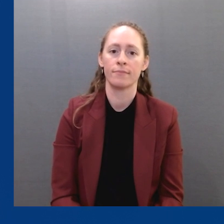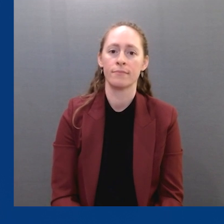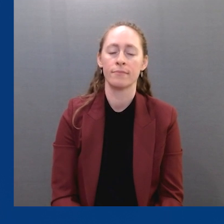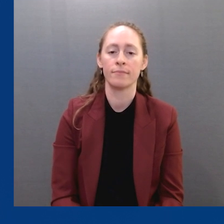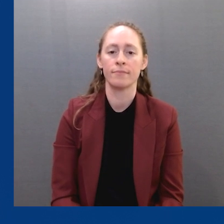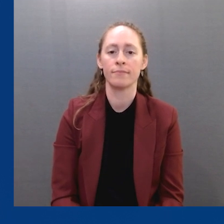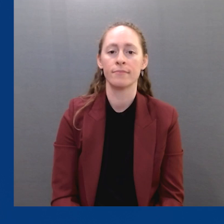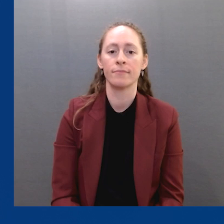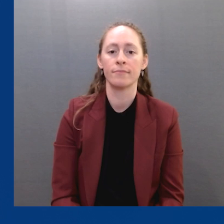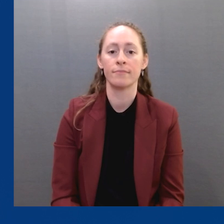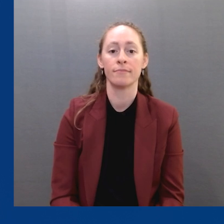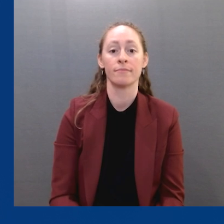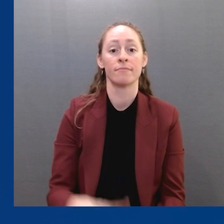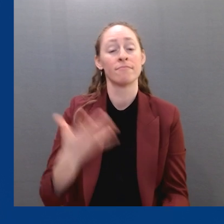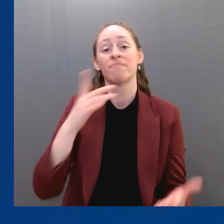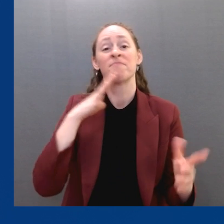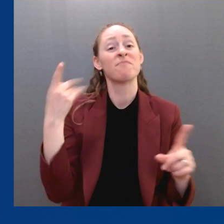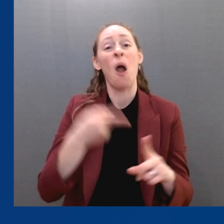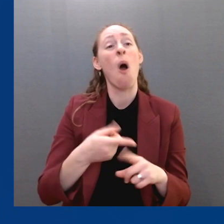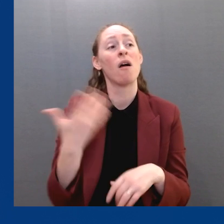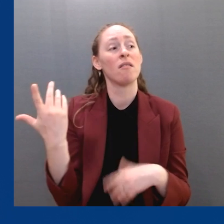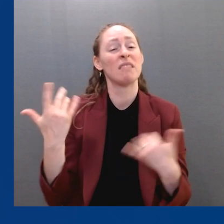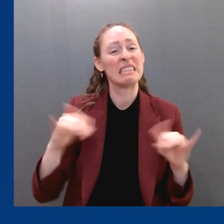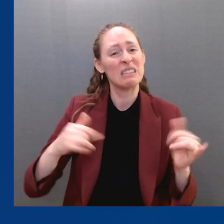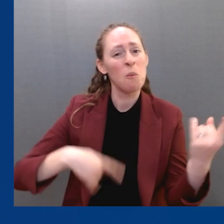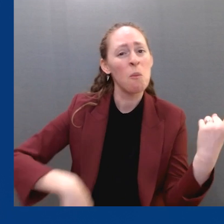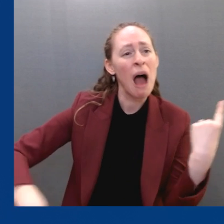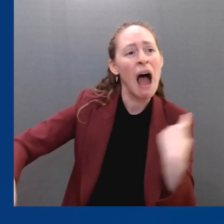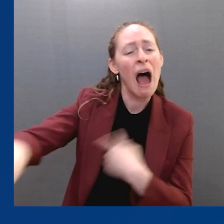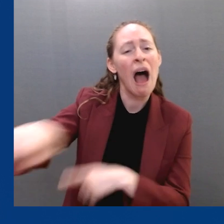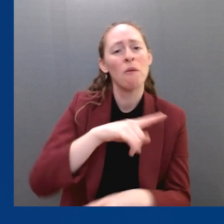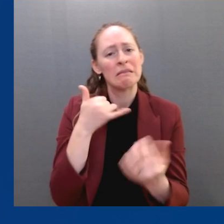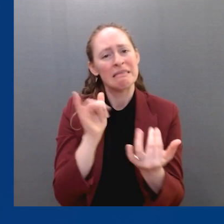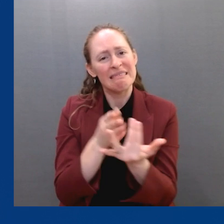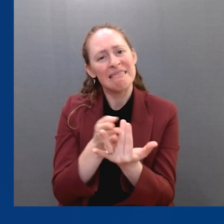and VAR five variants will continue to emerge